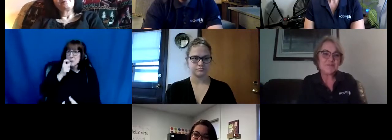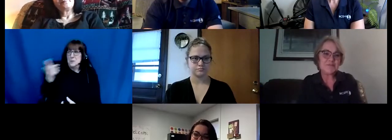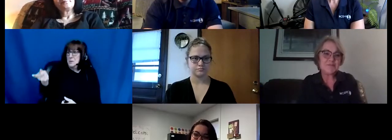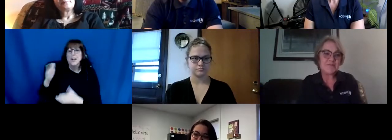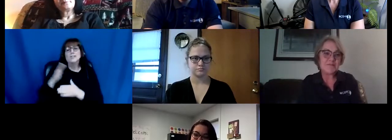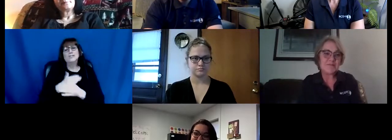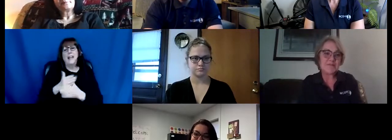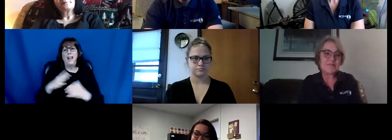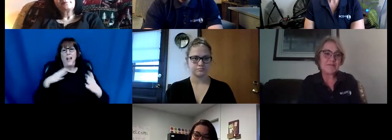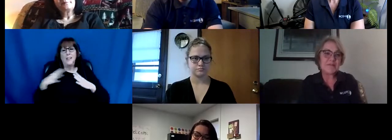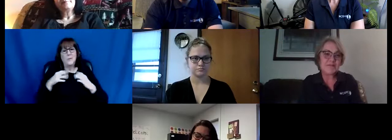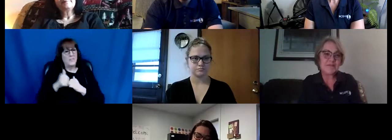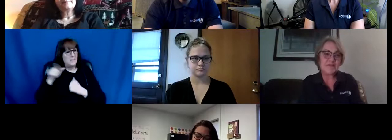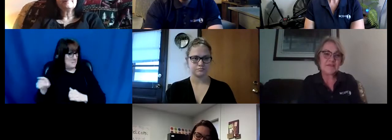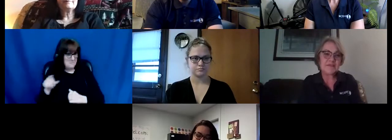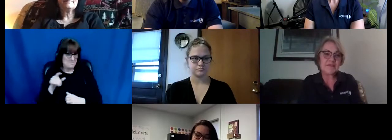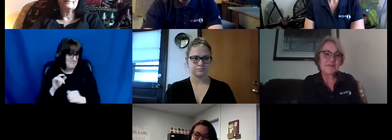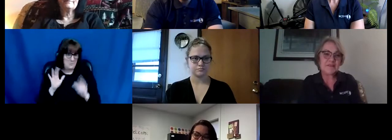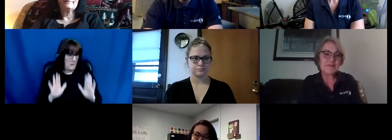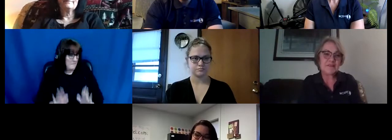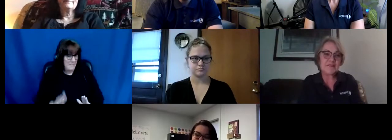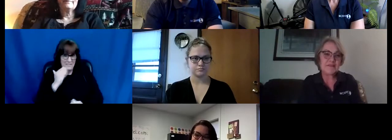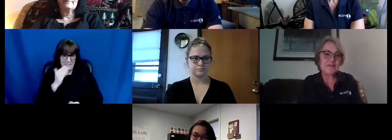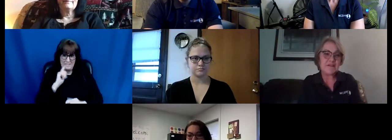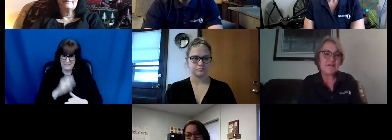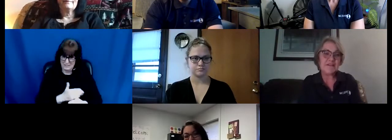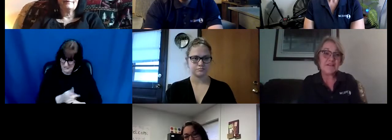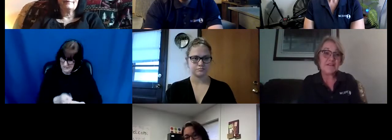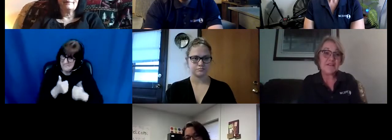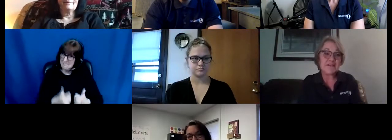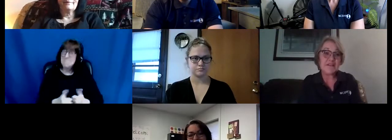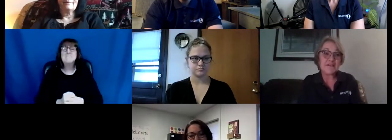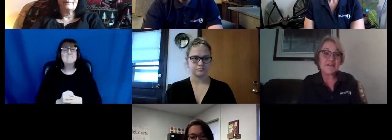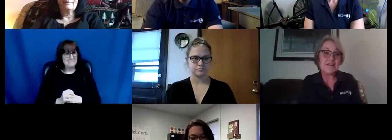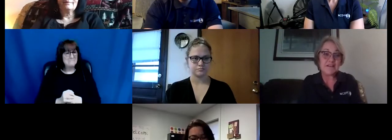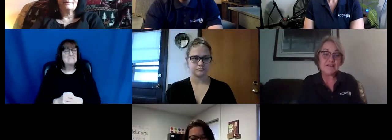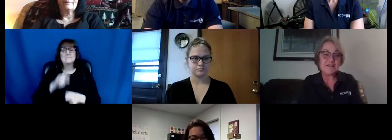with them that's that's fantastic thank you for sharing that. Alright second let's go to